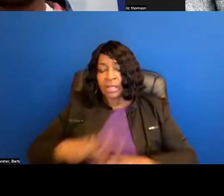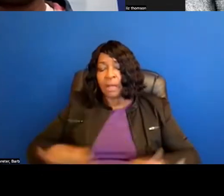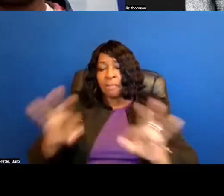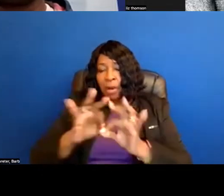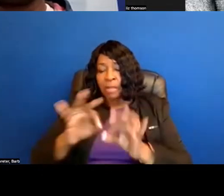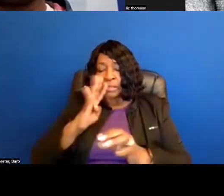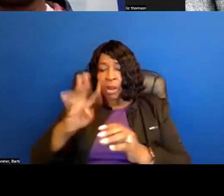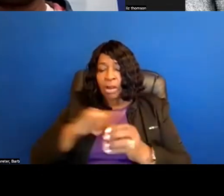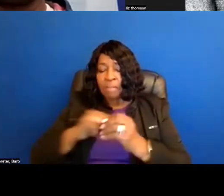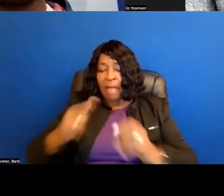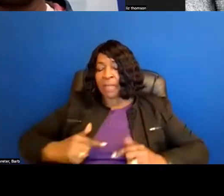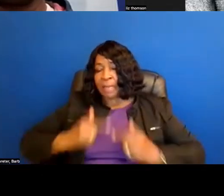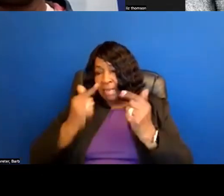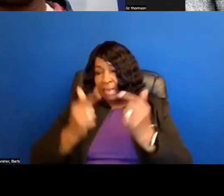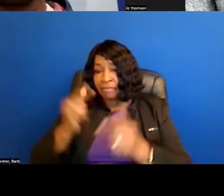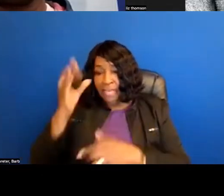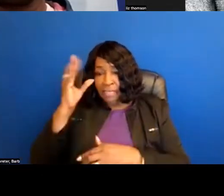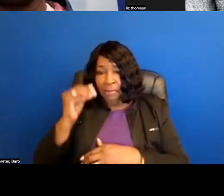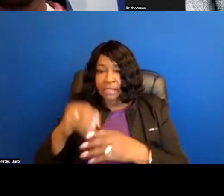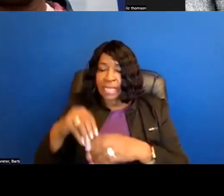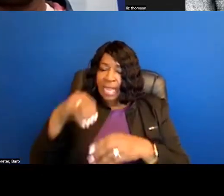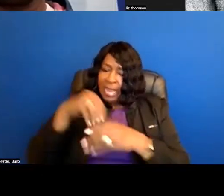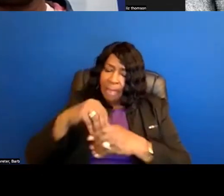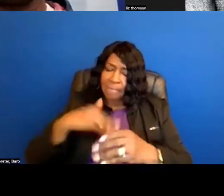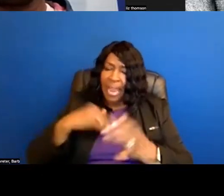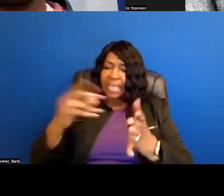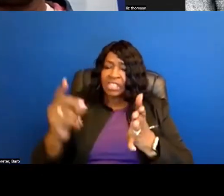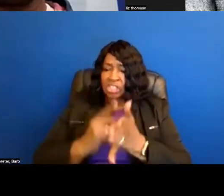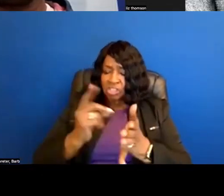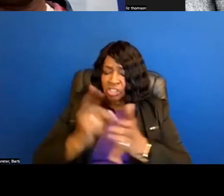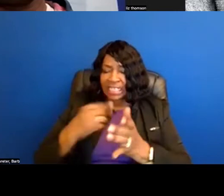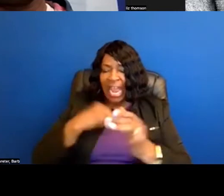So in my dissertation, I interviewed students